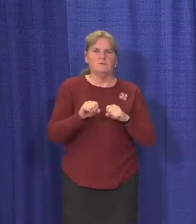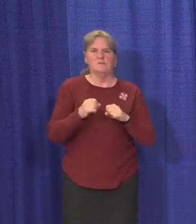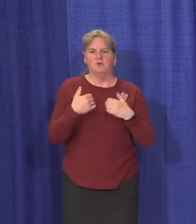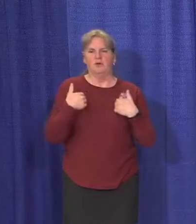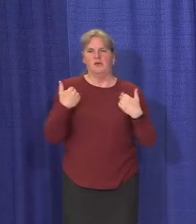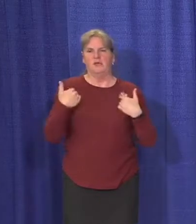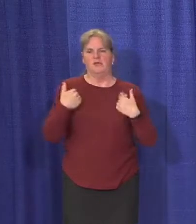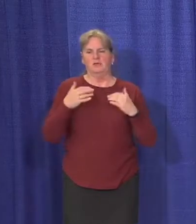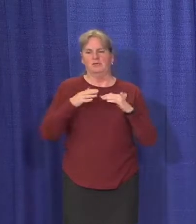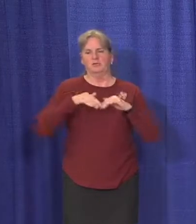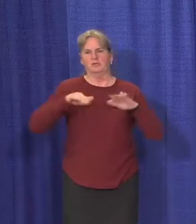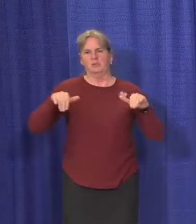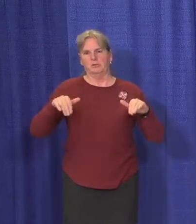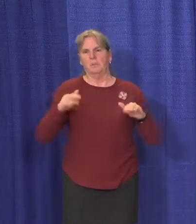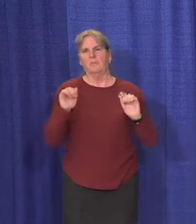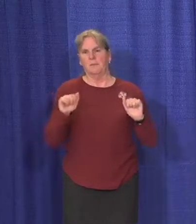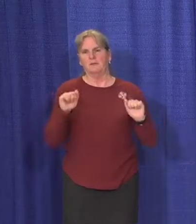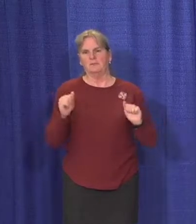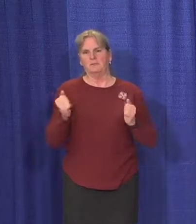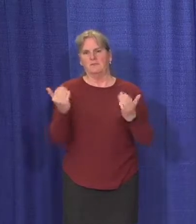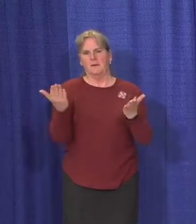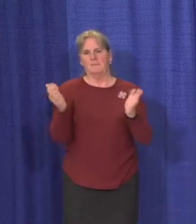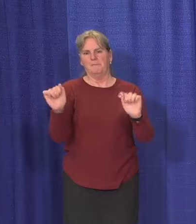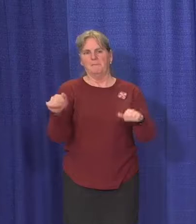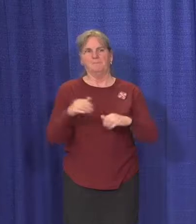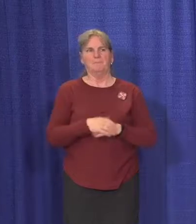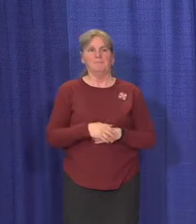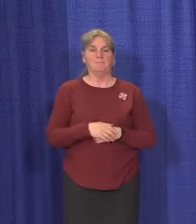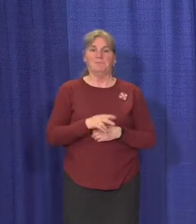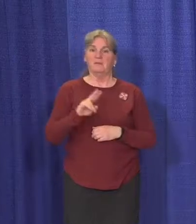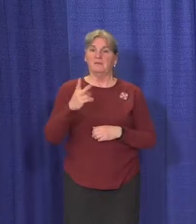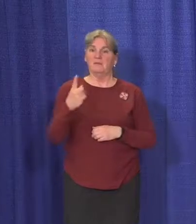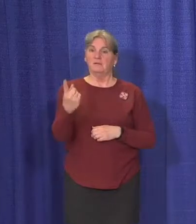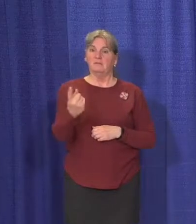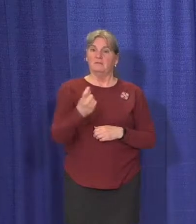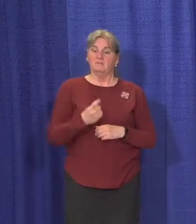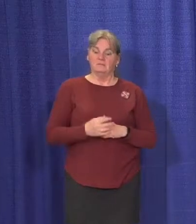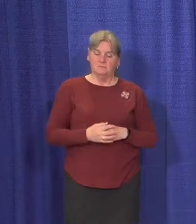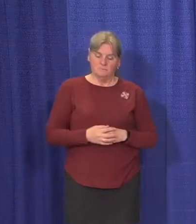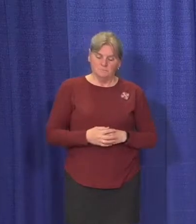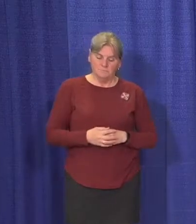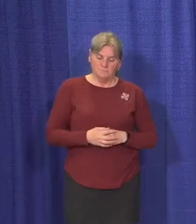potential availability of vaccine.